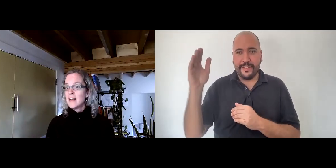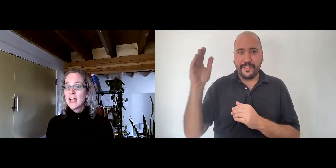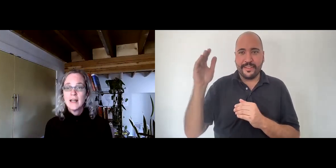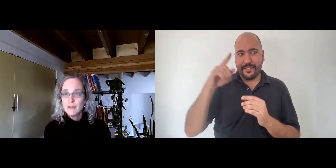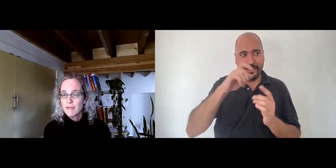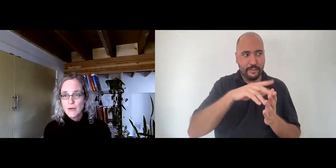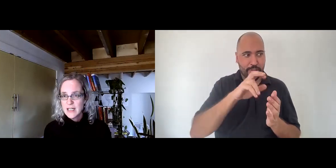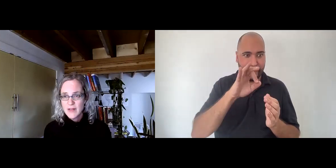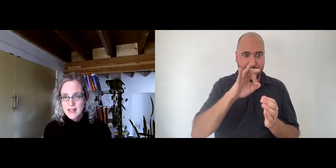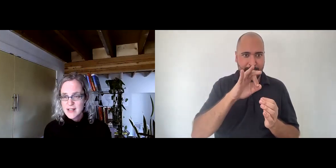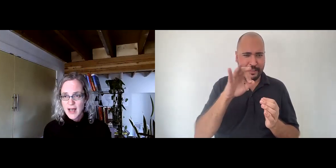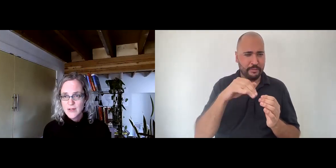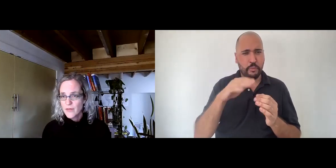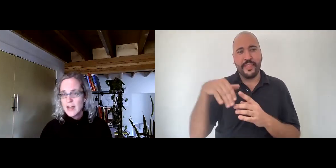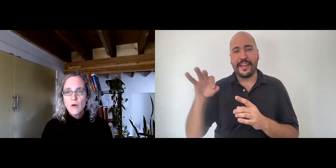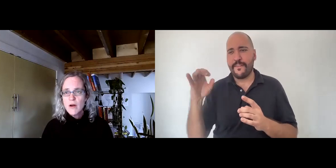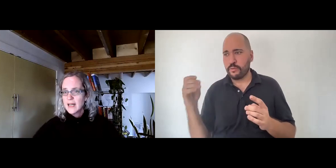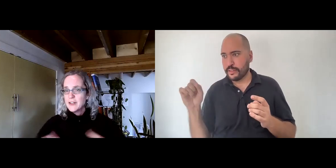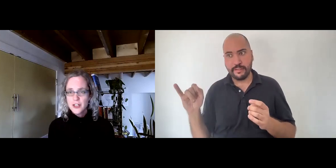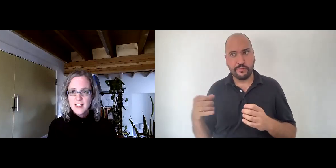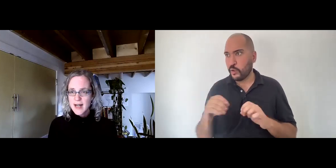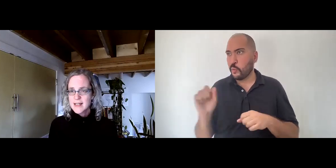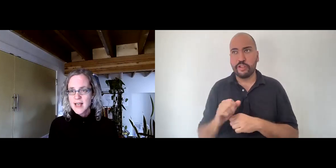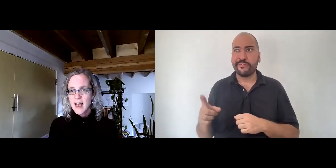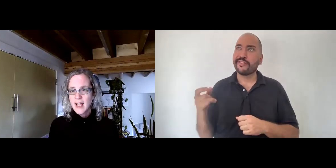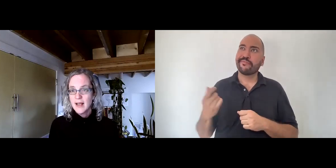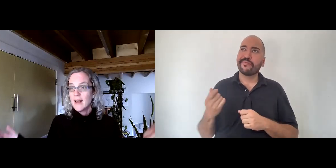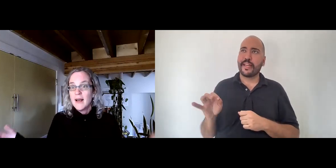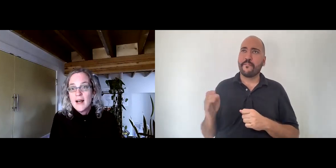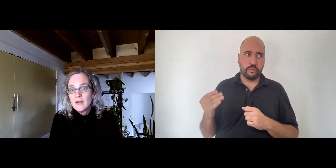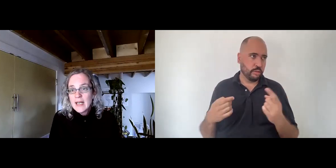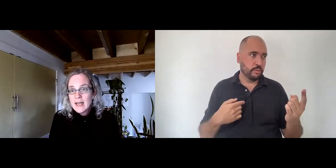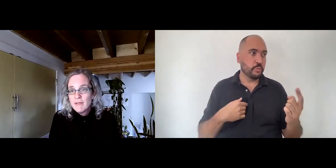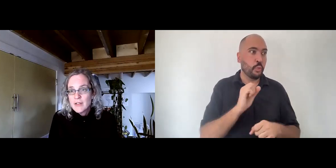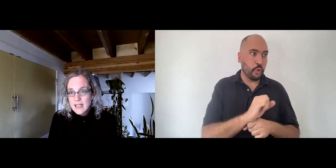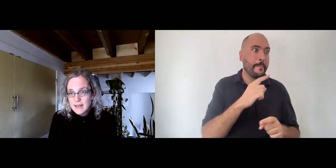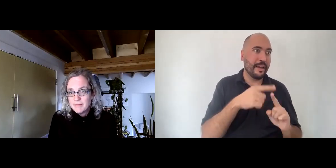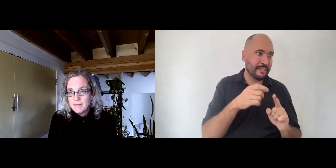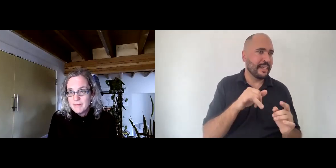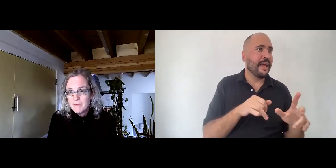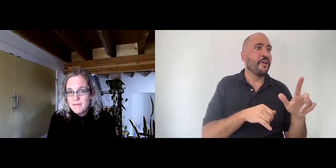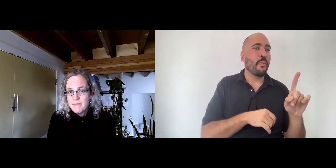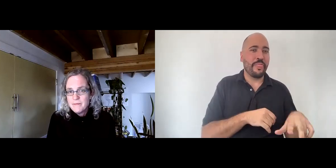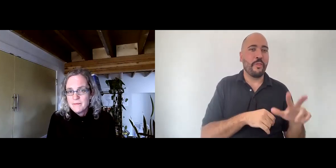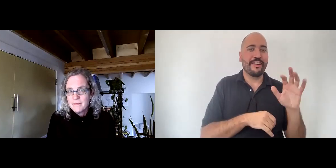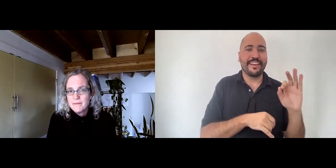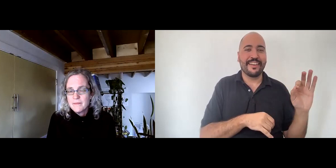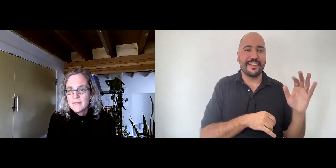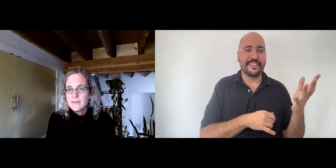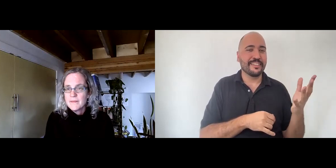So if I didn't work and I just got SSI, I'd only get $914.